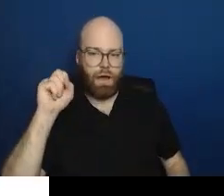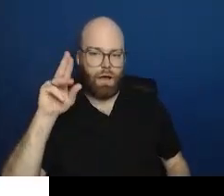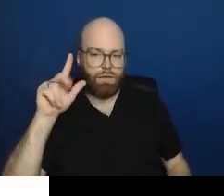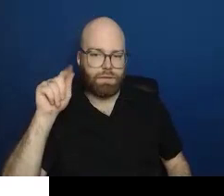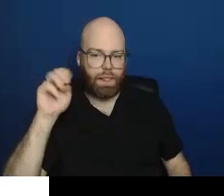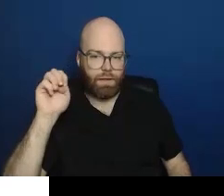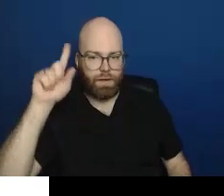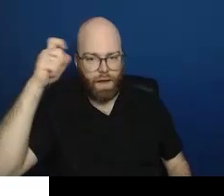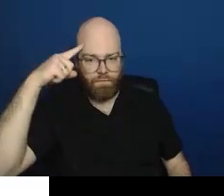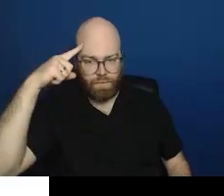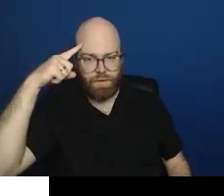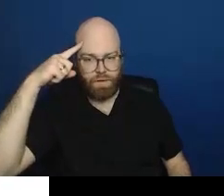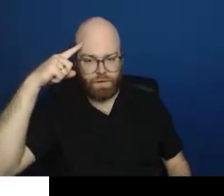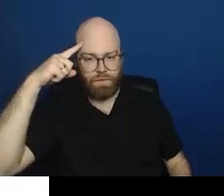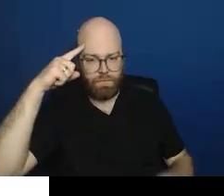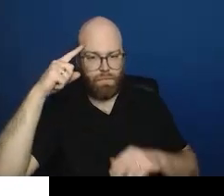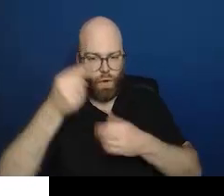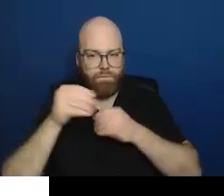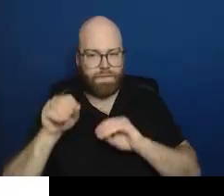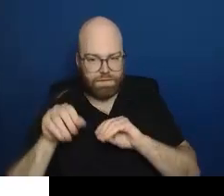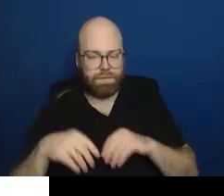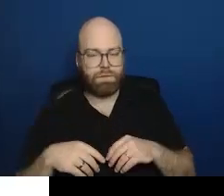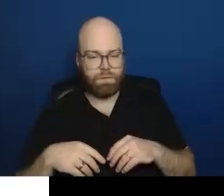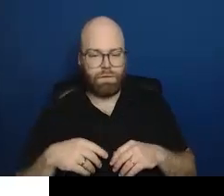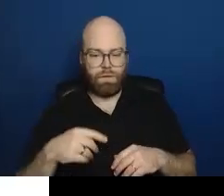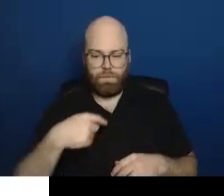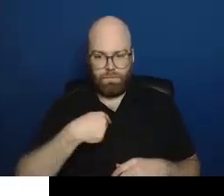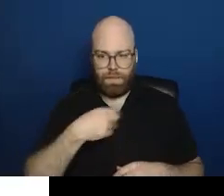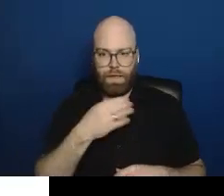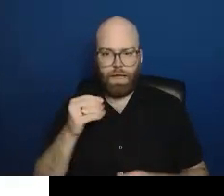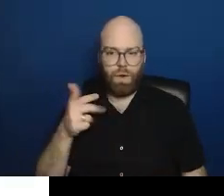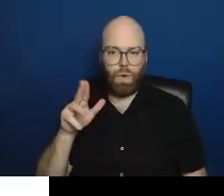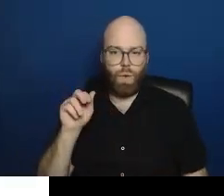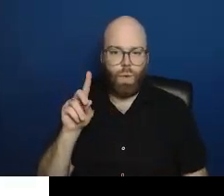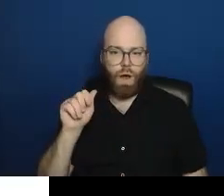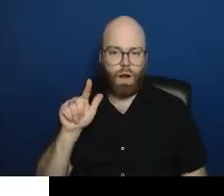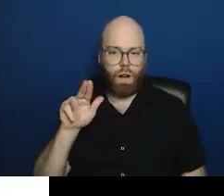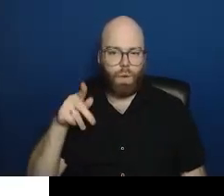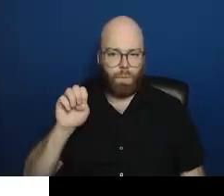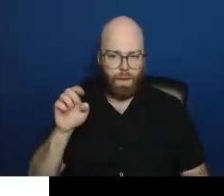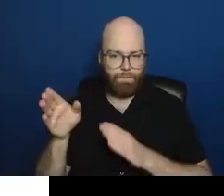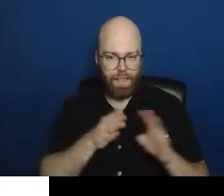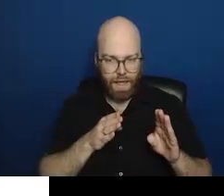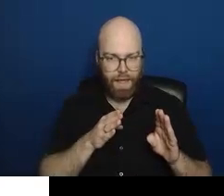Guadalupe Garcia and I are planning, hopefully in the next couple of weeks. I'm just looking for some time on my schedule,